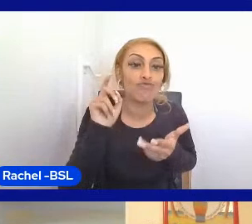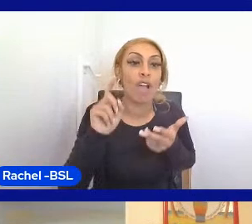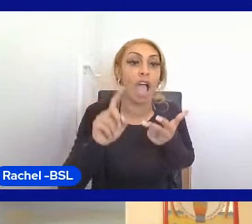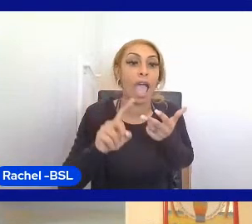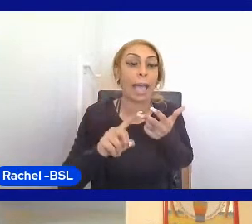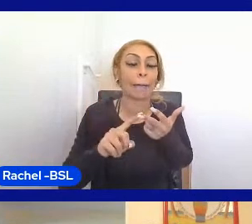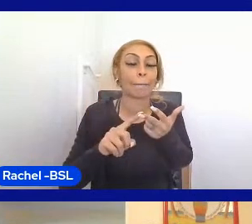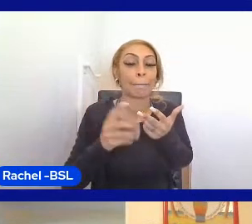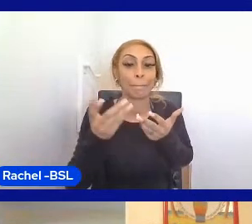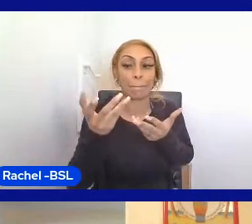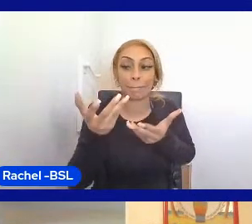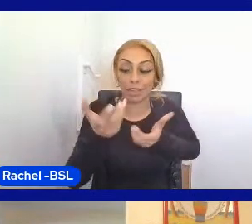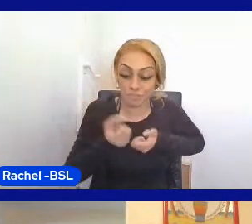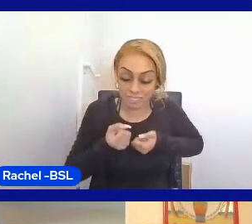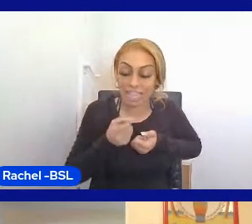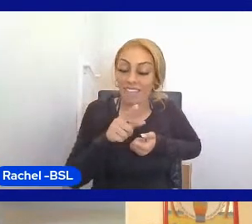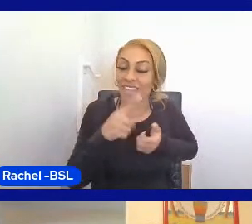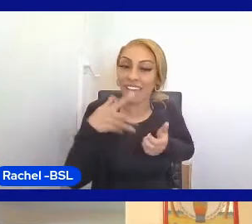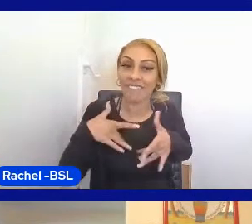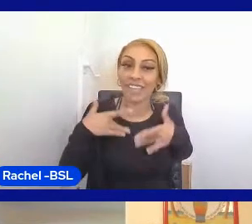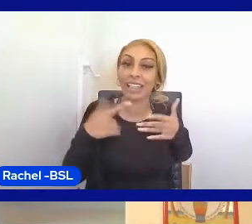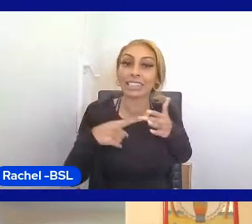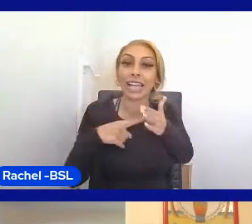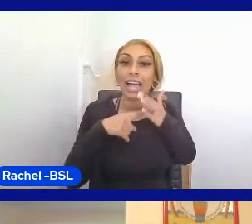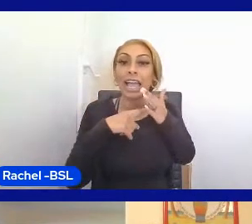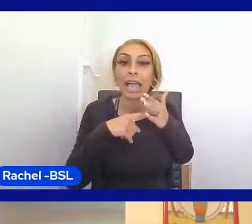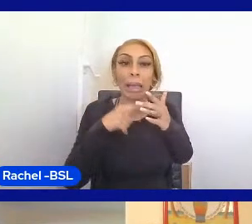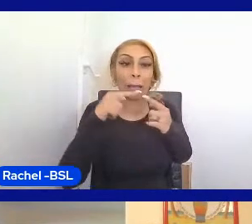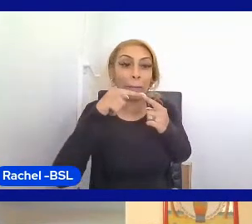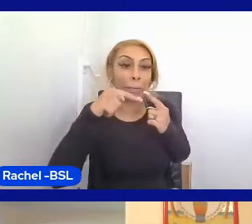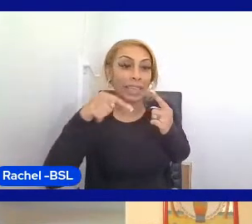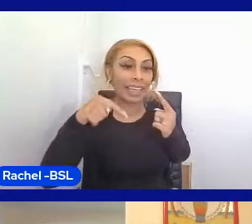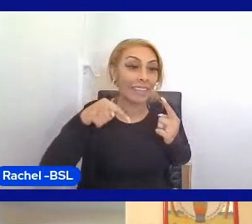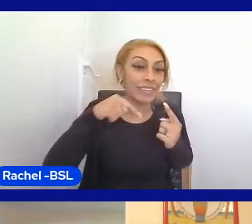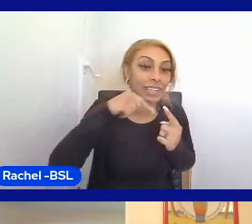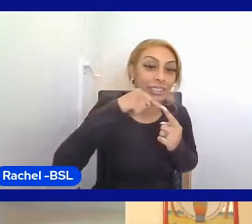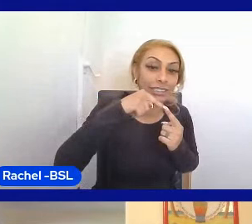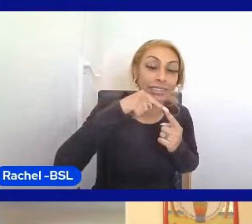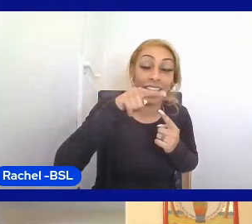to subscribe to get in, that feels really important to me in thinking about that